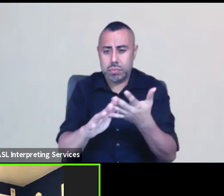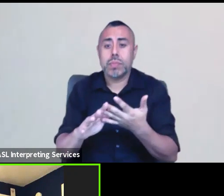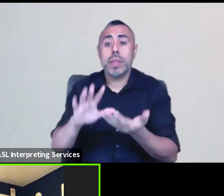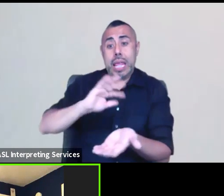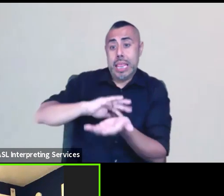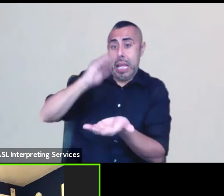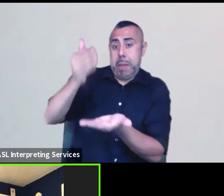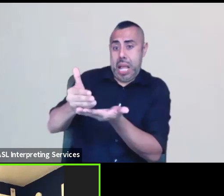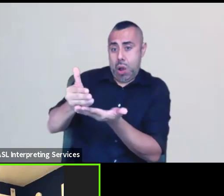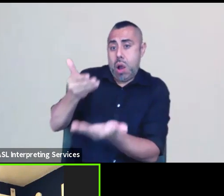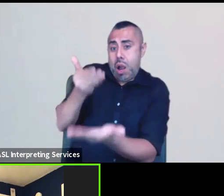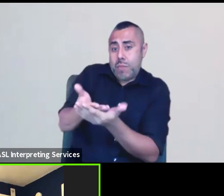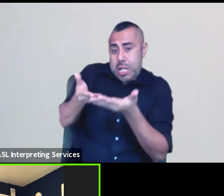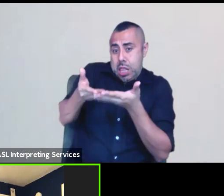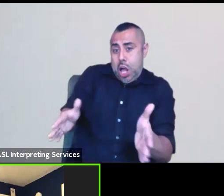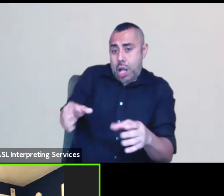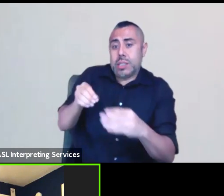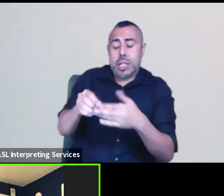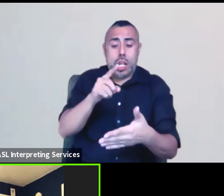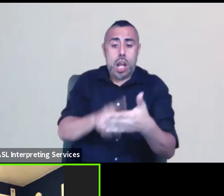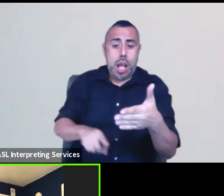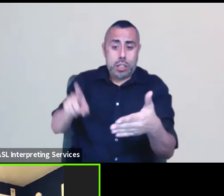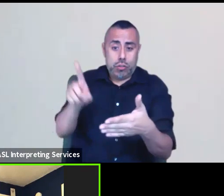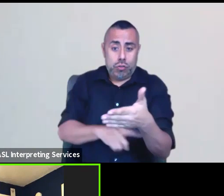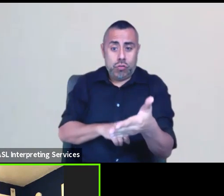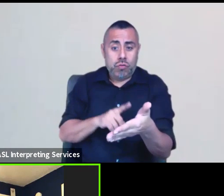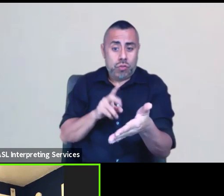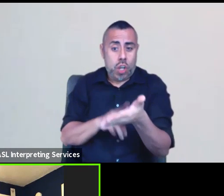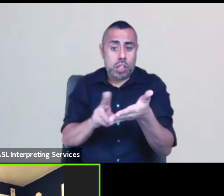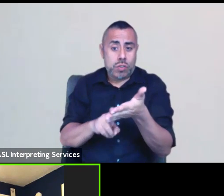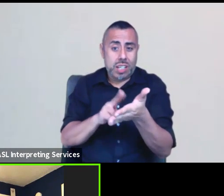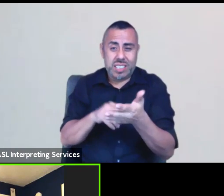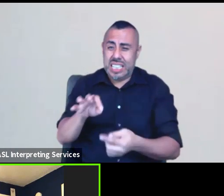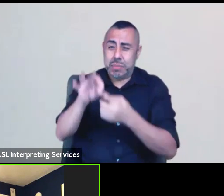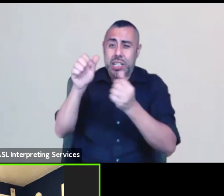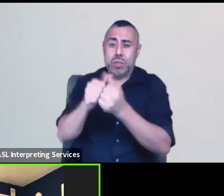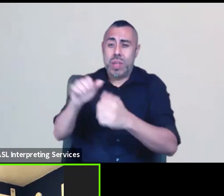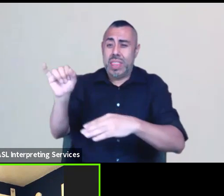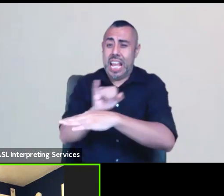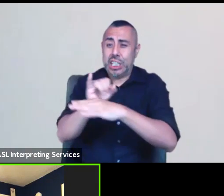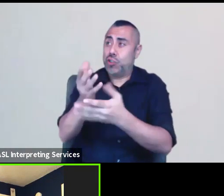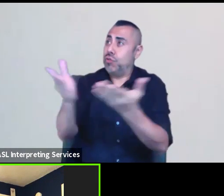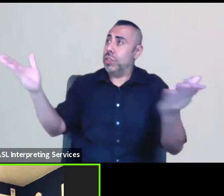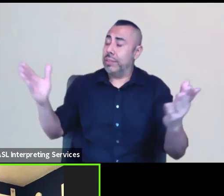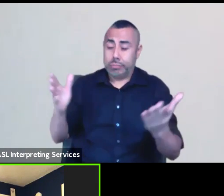especially with the work in the service and retail industry drying up, it runs easily into the hundreds of millions of dollars